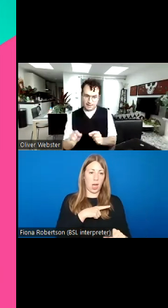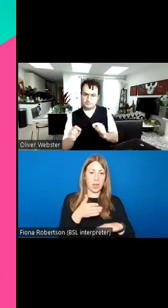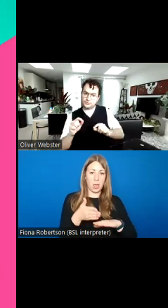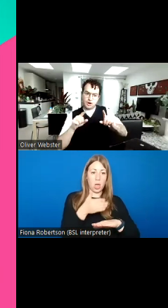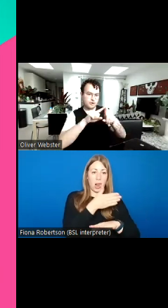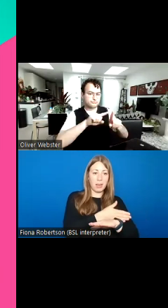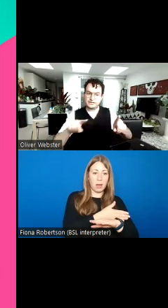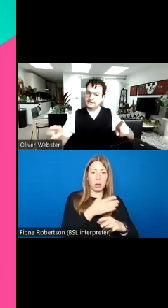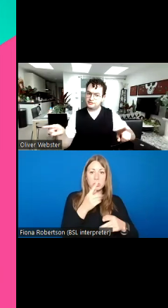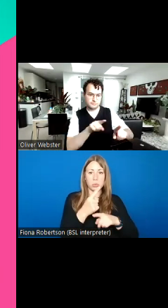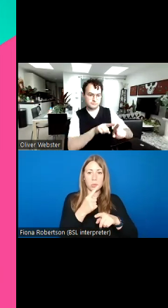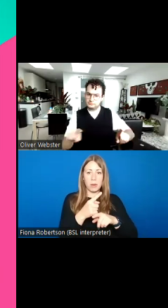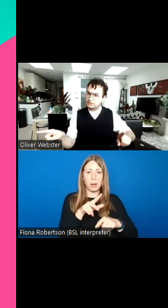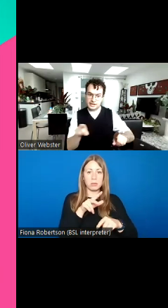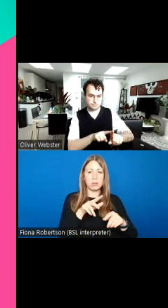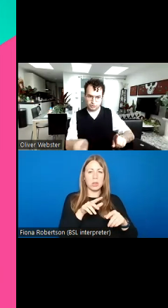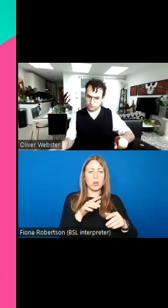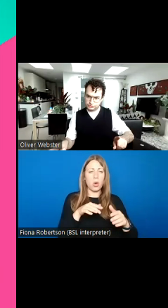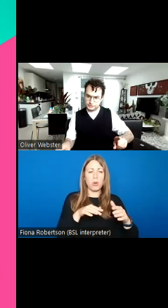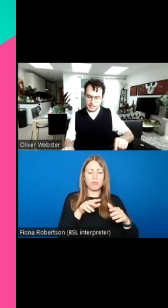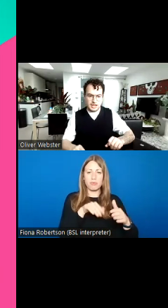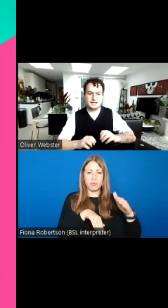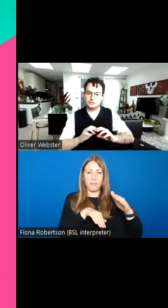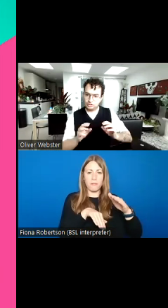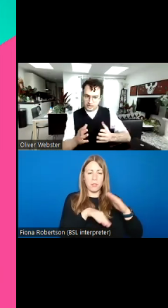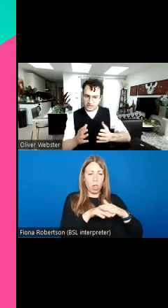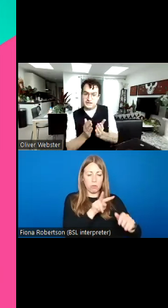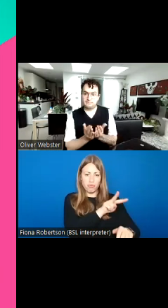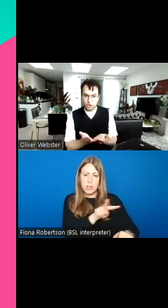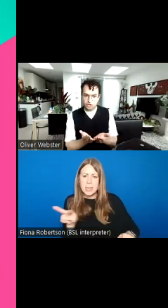People aren't reading them like prose. It's not like reading a book.